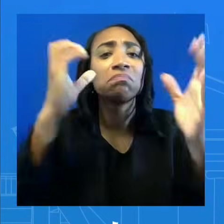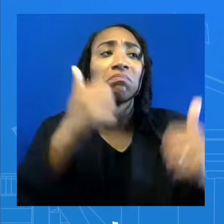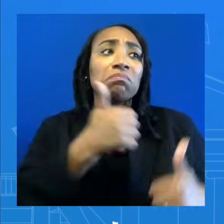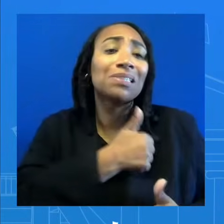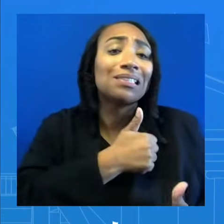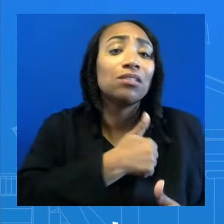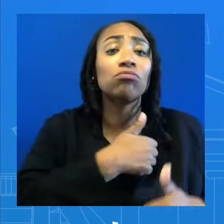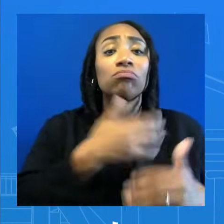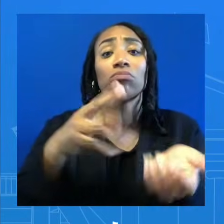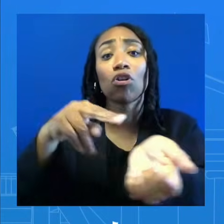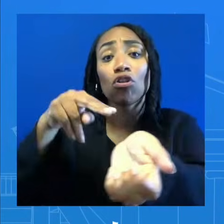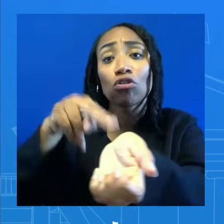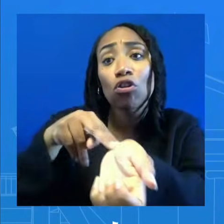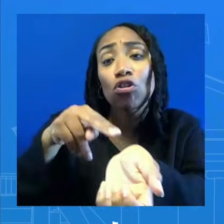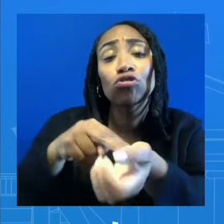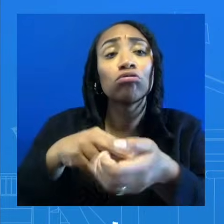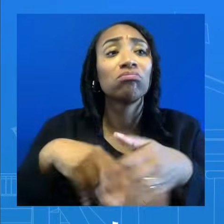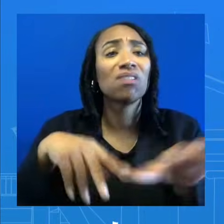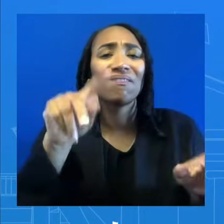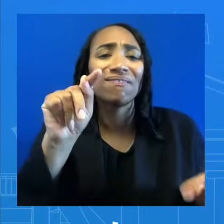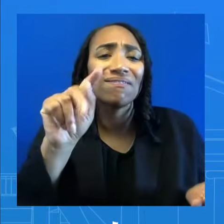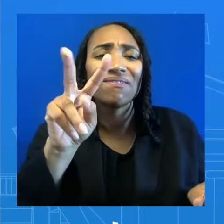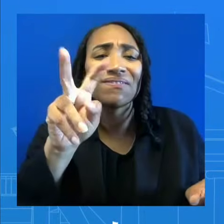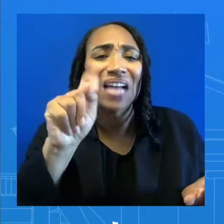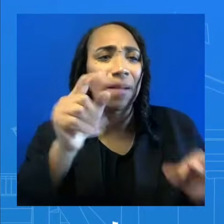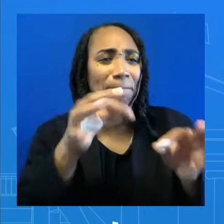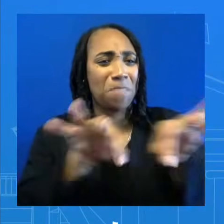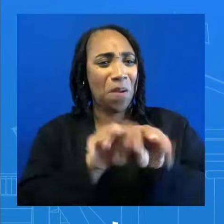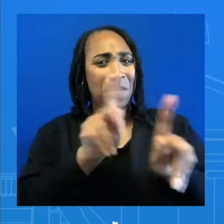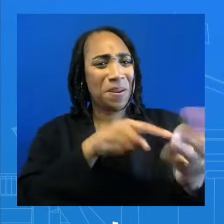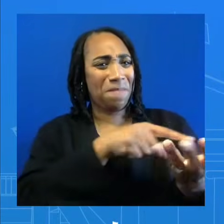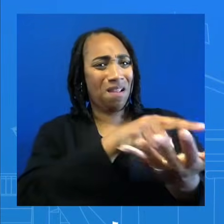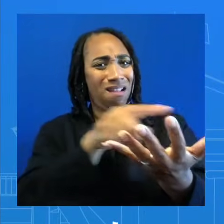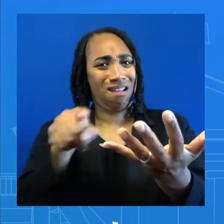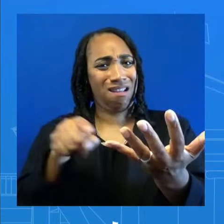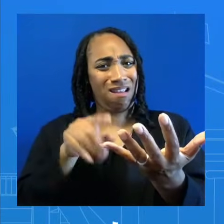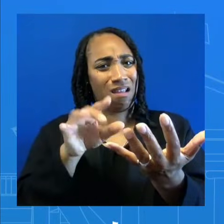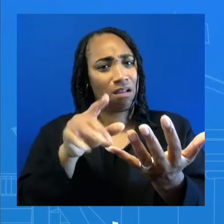he takes that all into account. He wants to make sure that --